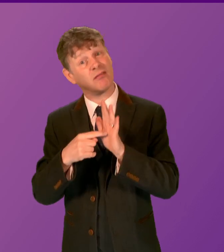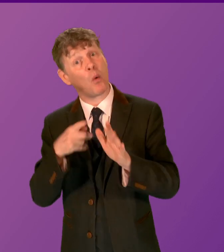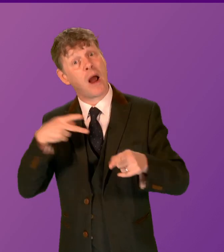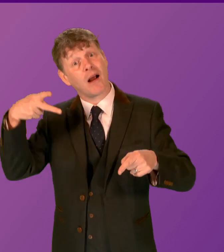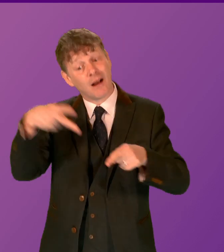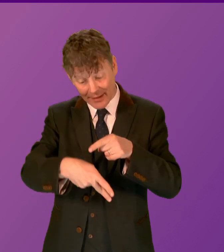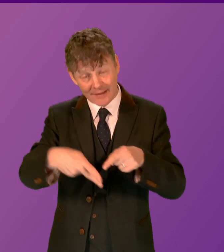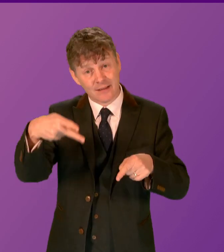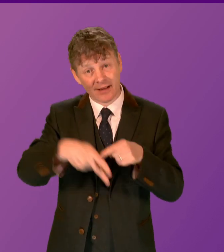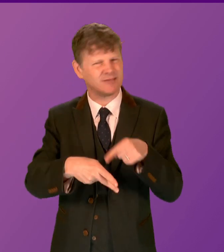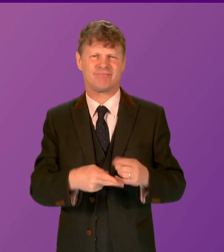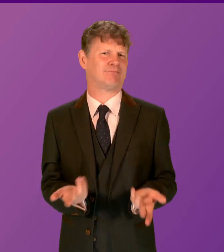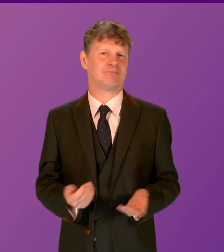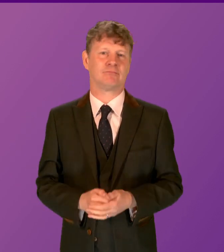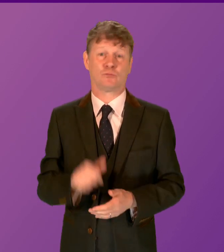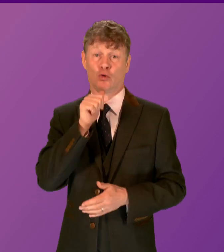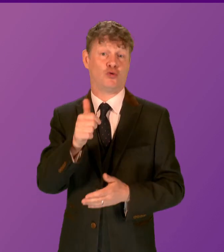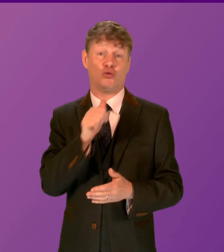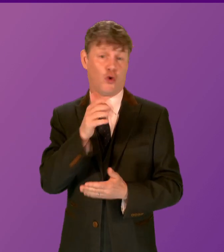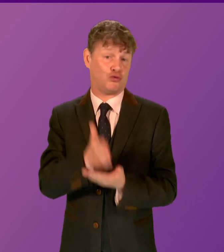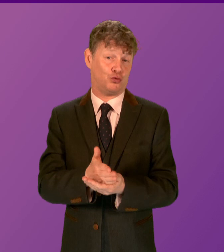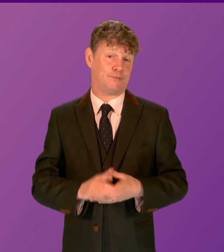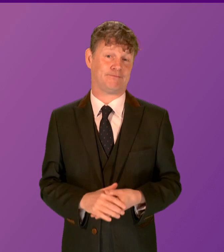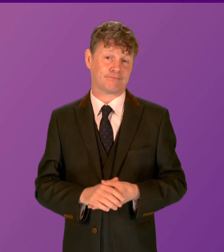rehab beds is simply not true.